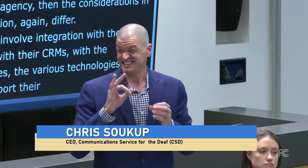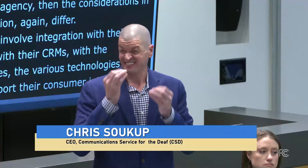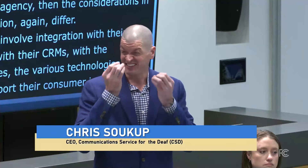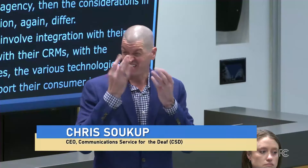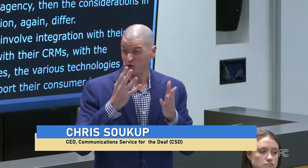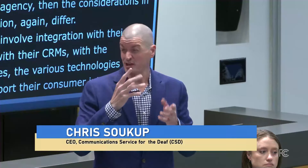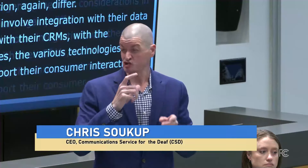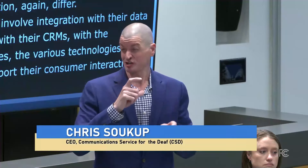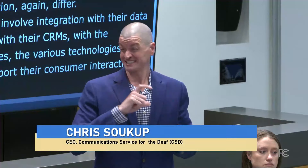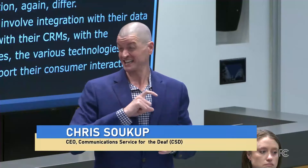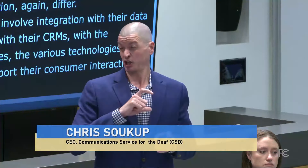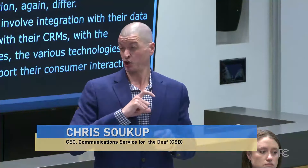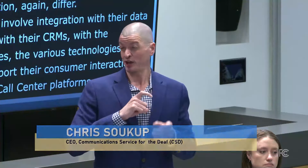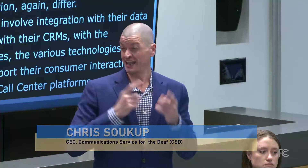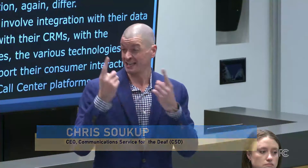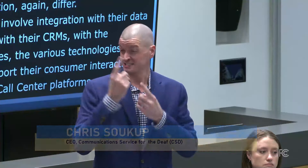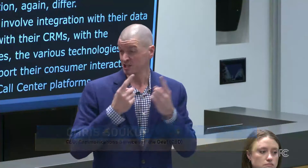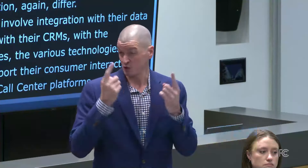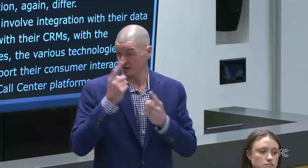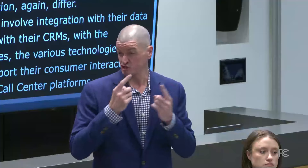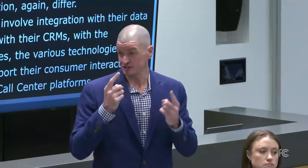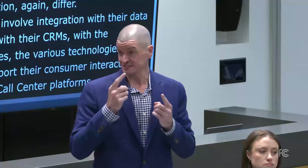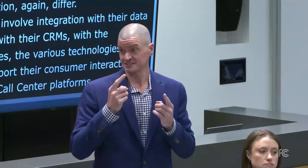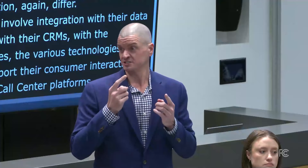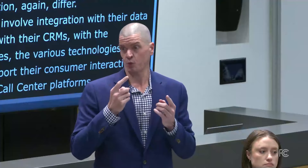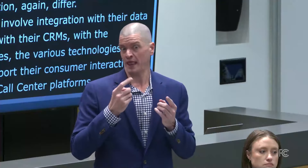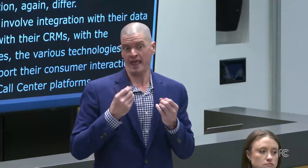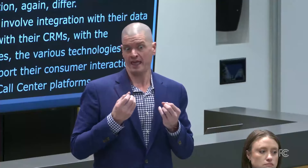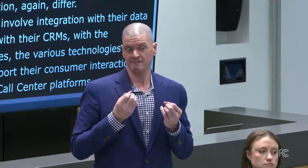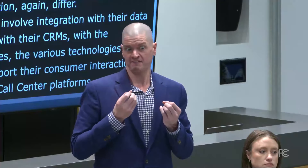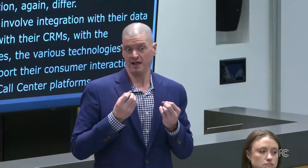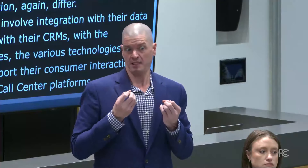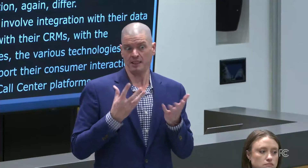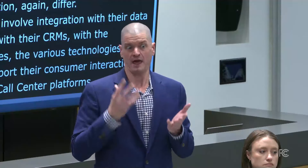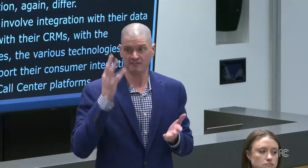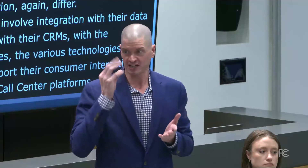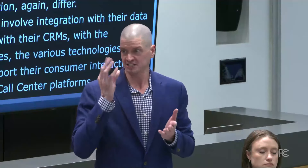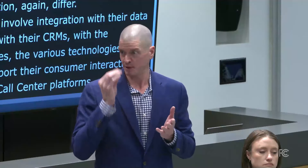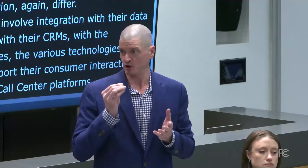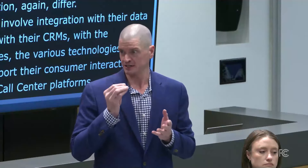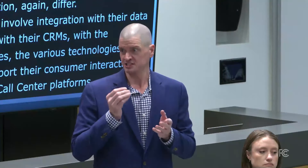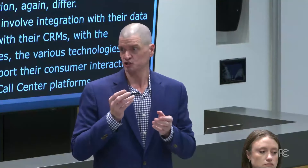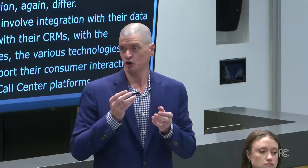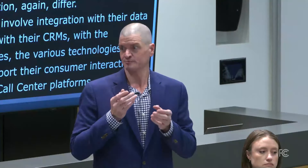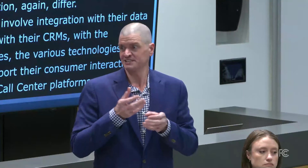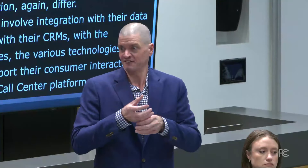INTERACTIONS WITH THEIR CALL